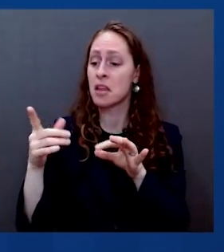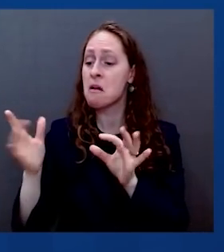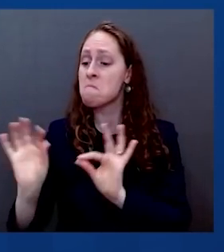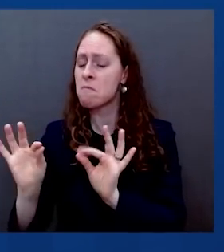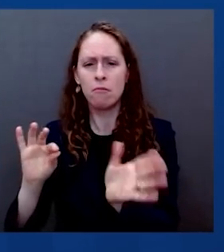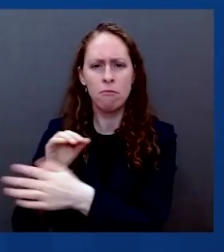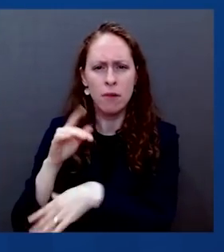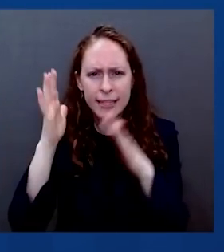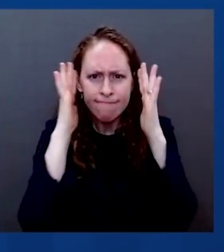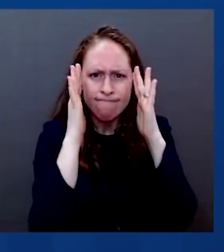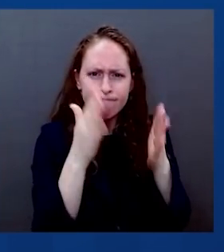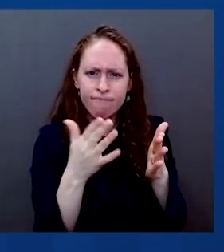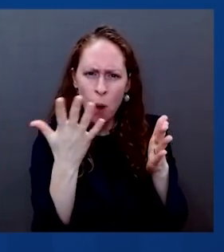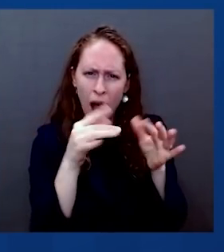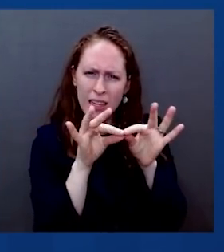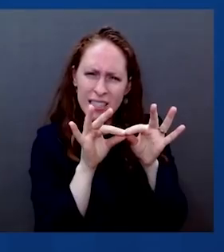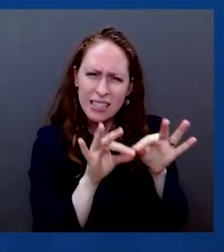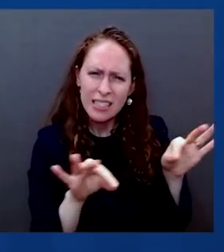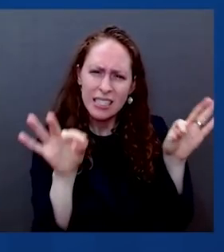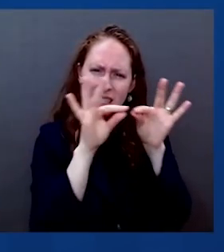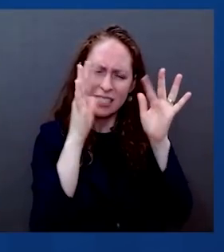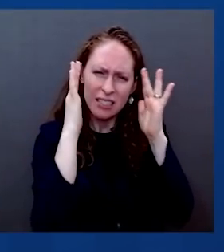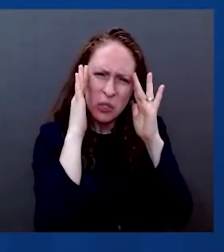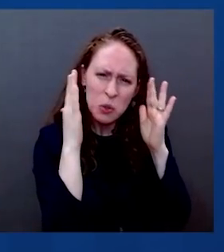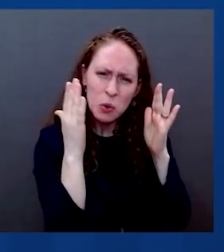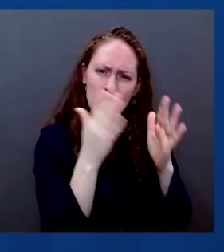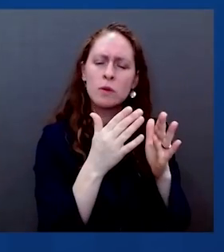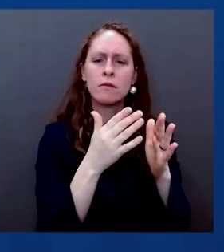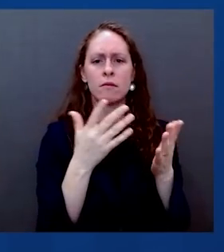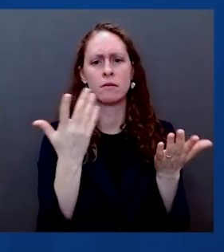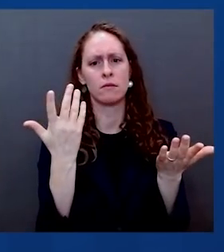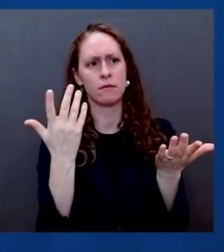In the words of Scripture, they remind us to "hate evil,